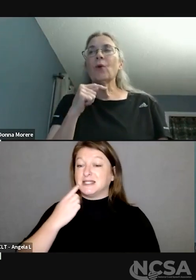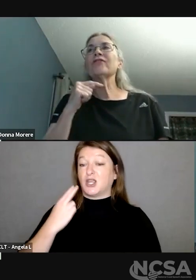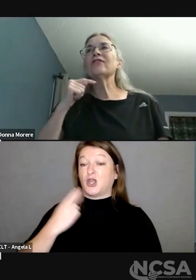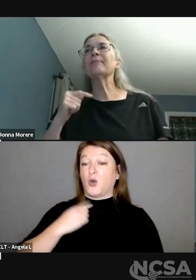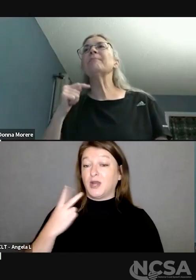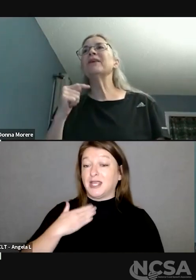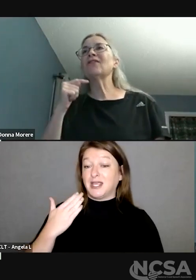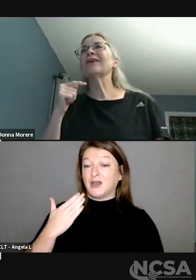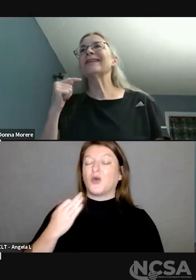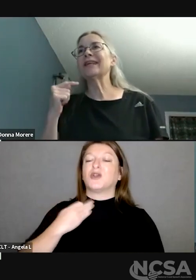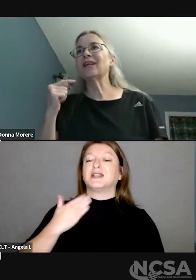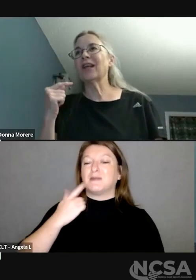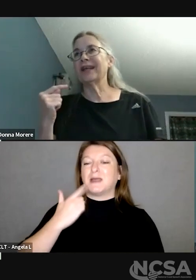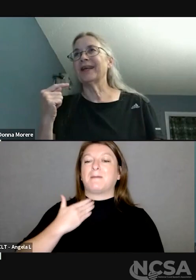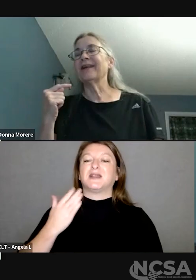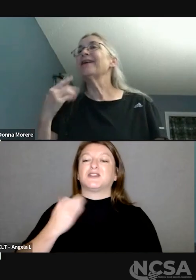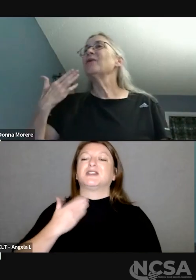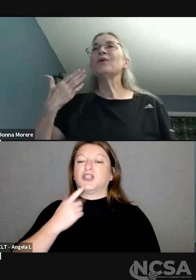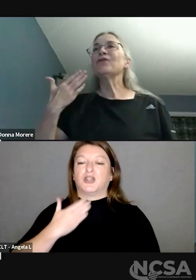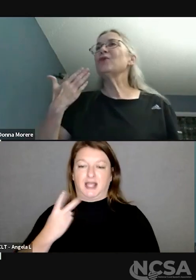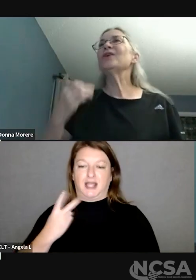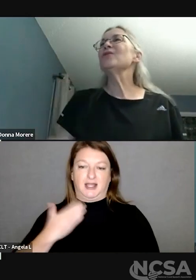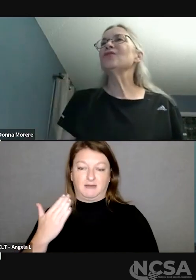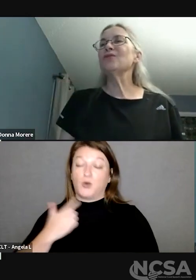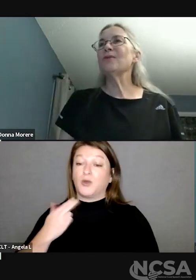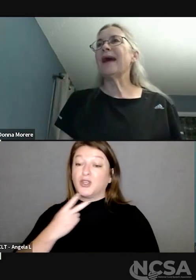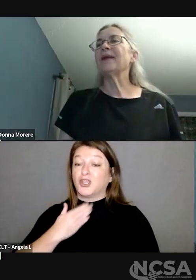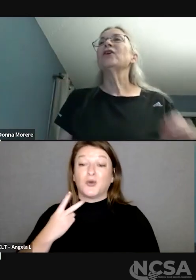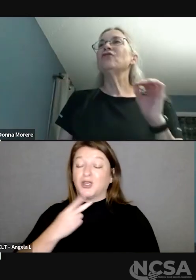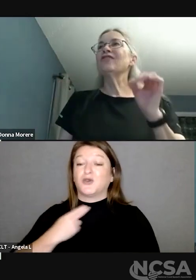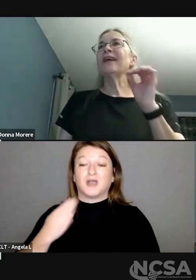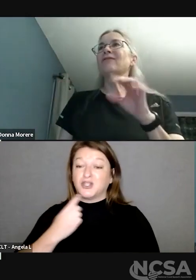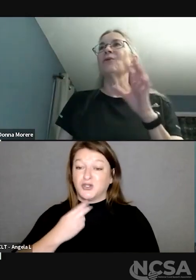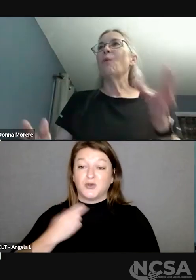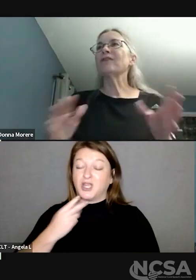or simply miss articulating it. With cueing you can do that. You just have to watch